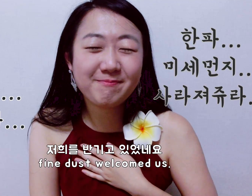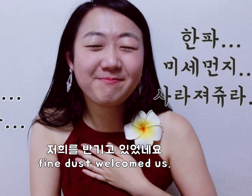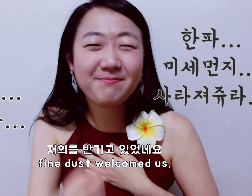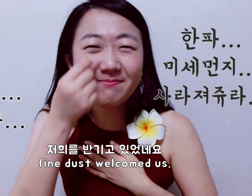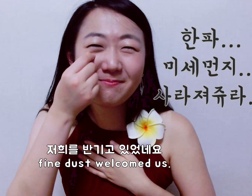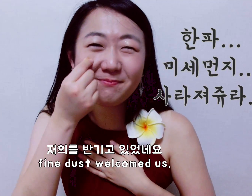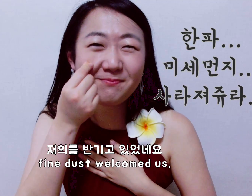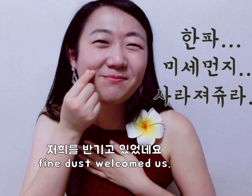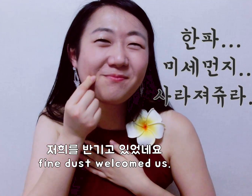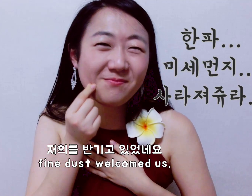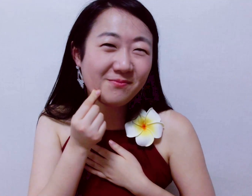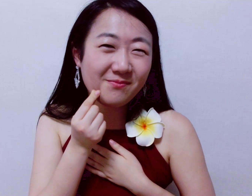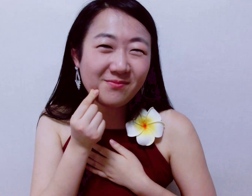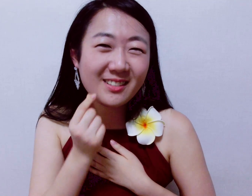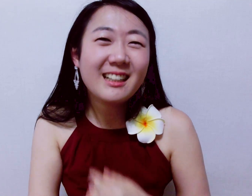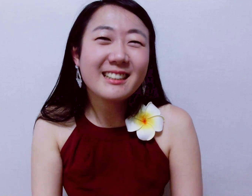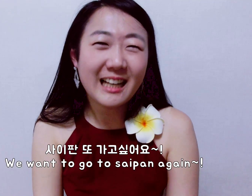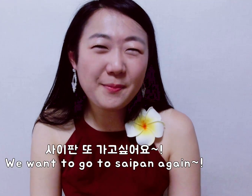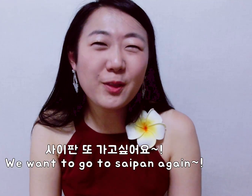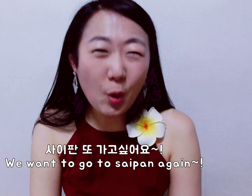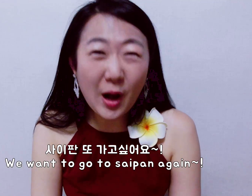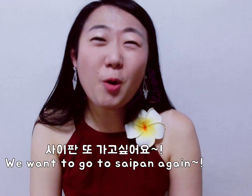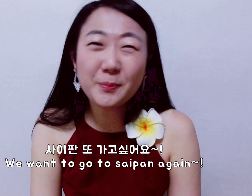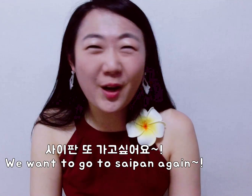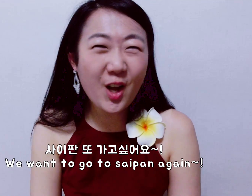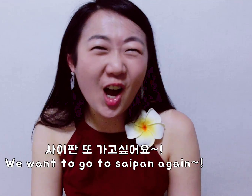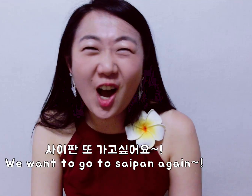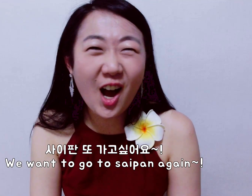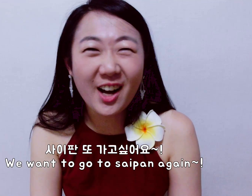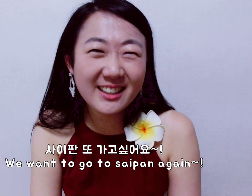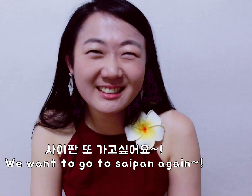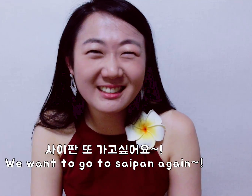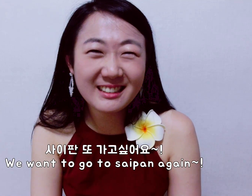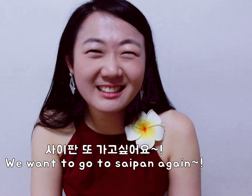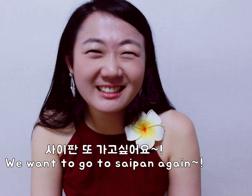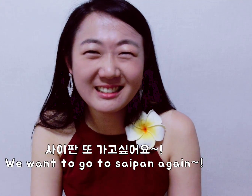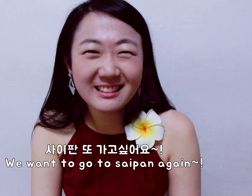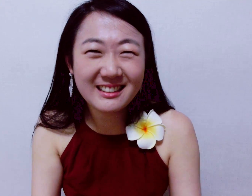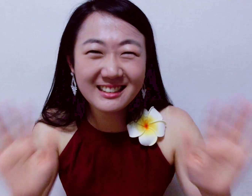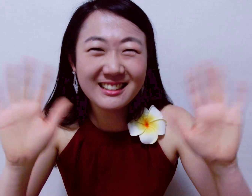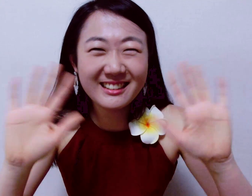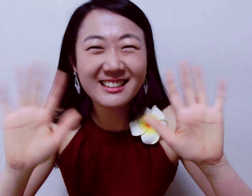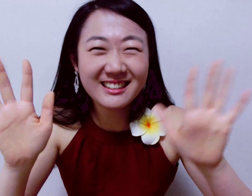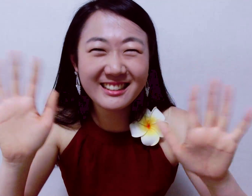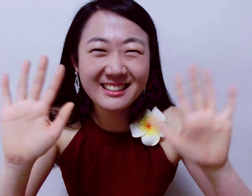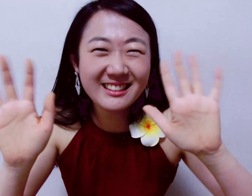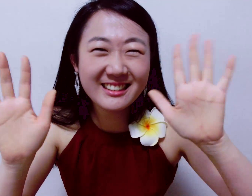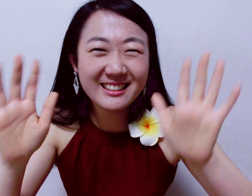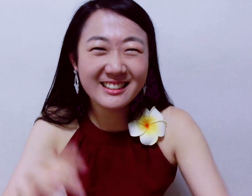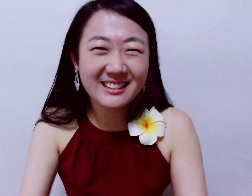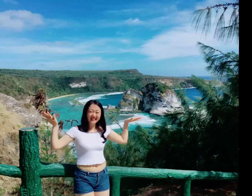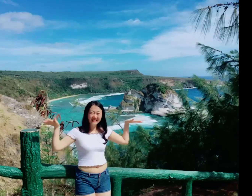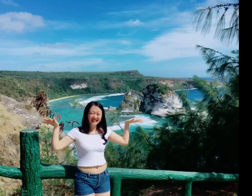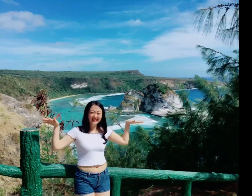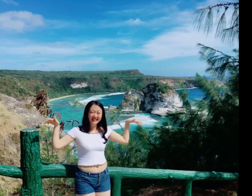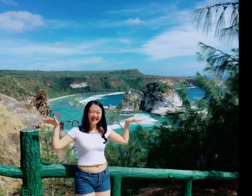또박또박 얘기하면서 블라블라@@$#@% 라고 말을하는거에요 아마도 제가봤을때의 입모양은 너네정말 말못해 maybe when i saw the owner's mouth shape again it means 'are you really cannot talk at all 사이판 또 가고 싶다... i want to go to saipan again... 이제 또 한가지 기억에 남는게 있다면 one last memorable memory 사이판에서는 3을 이렇게 사용하 더라구요